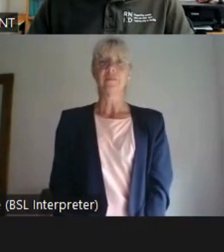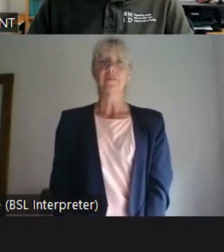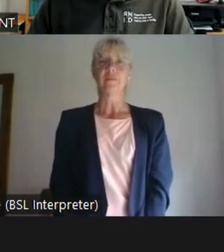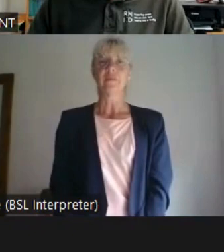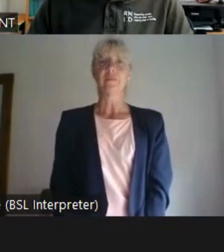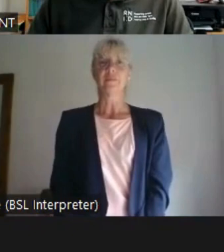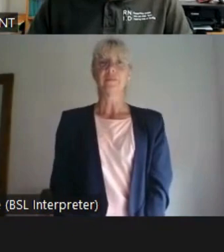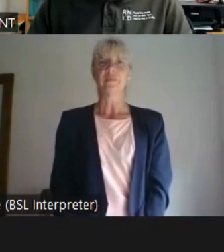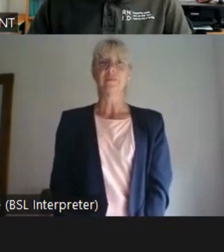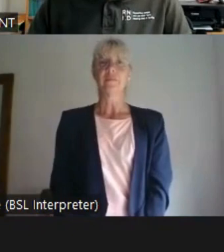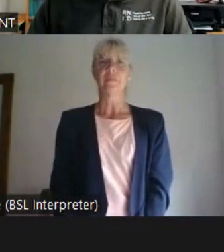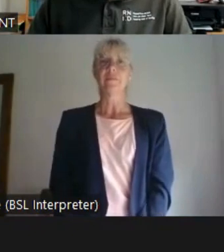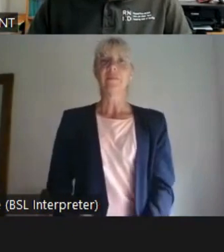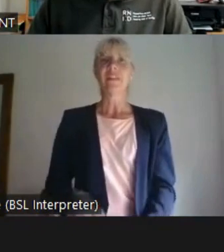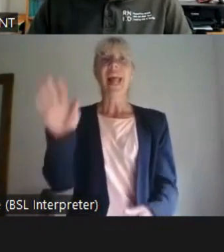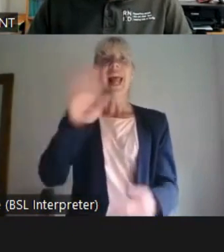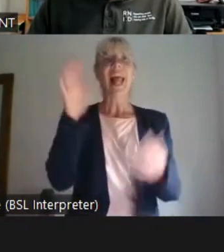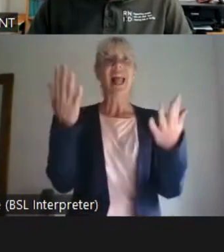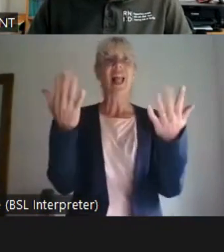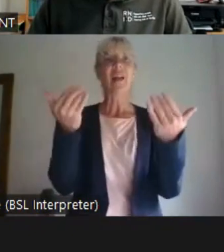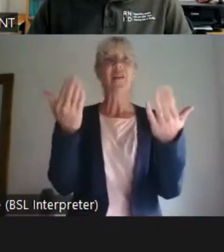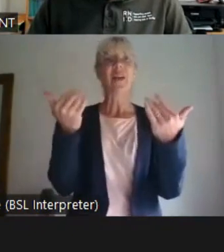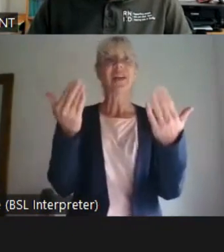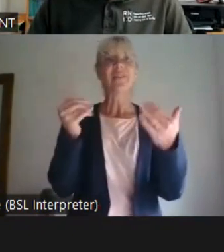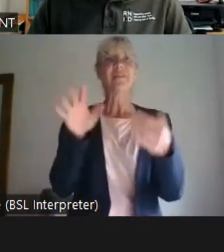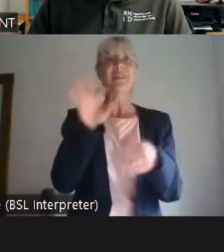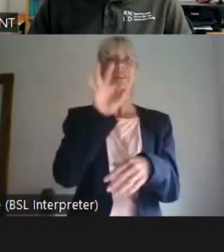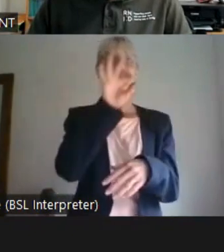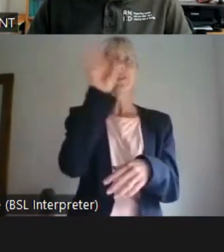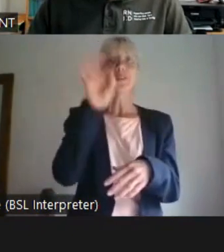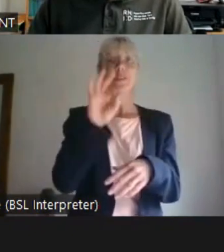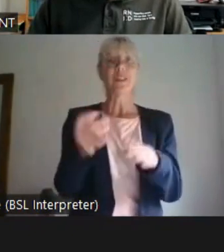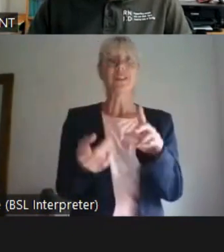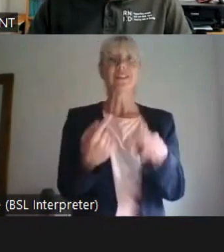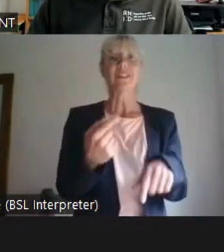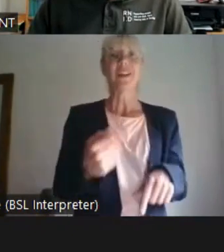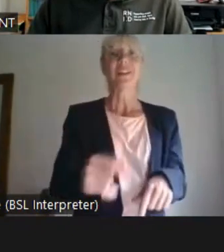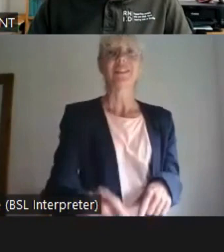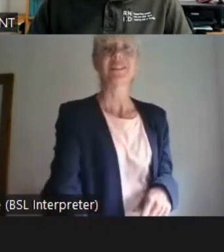Hello, welcome to this live Q&A hosted by the Cleft Lip and Palate Association on the subject of